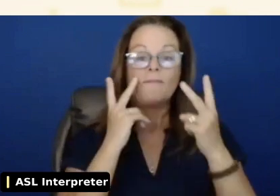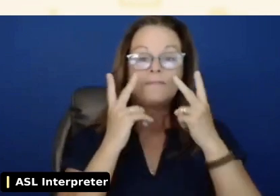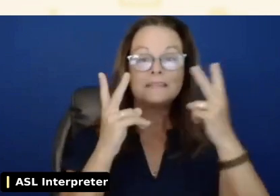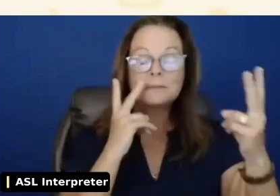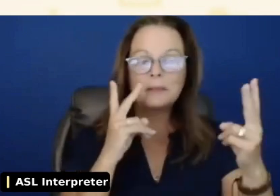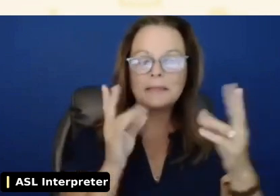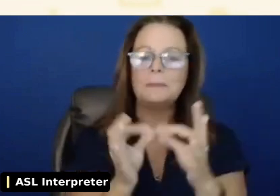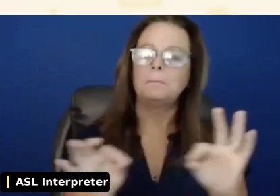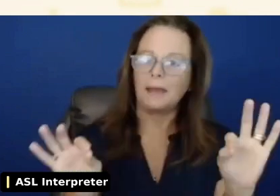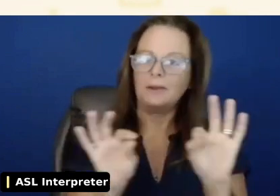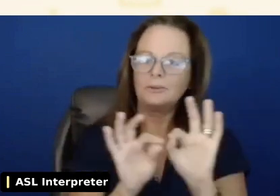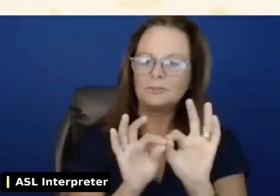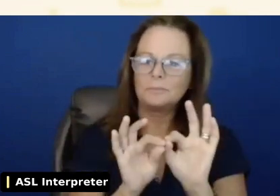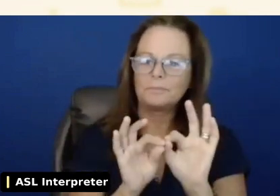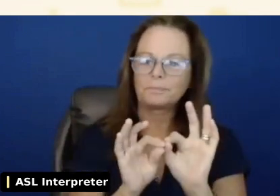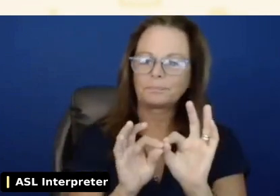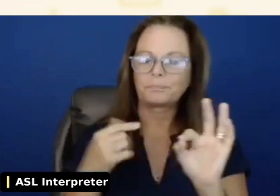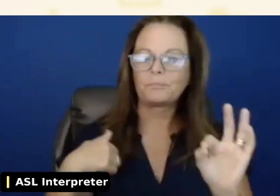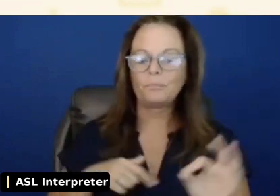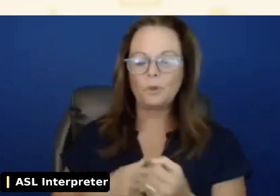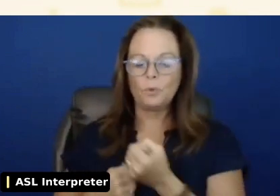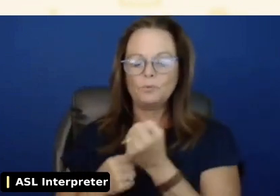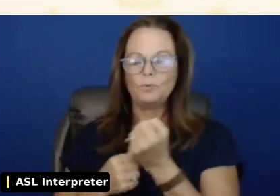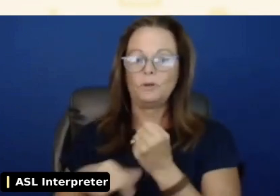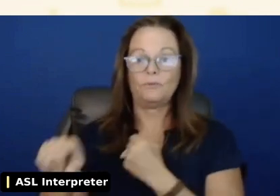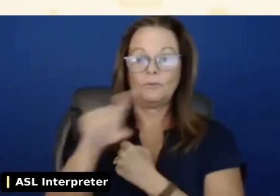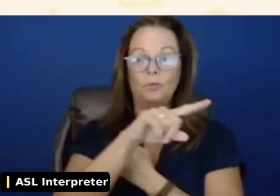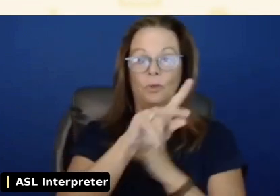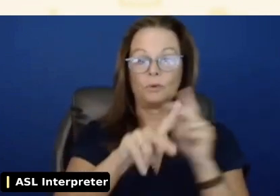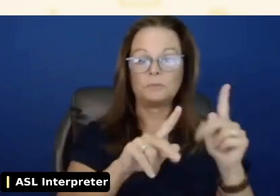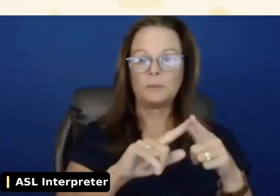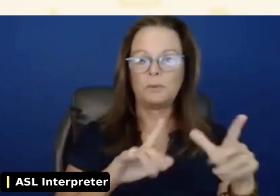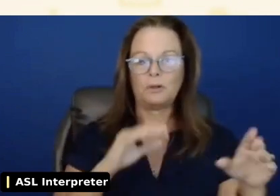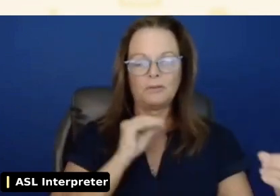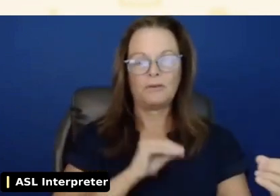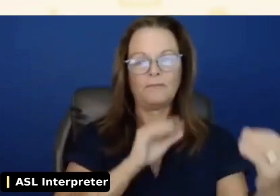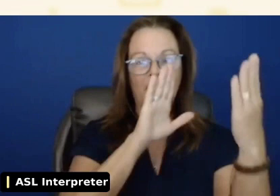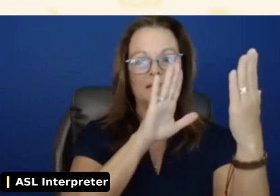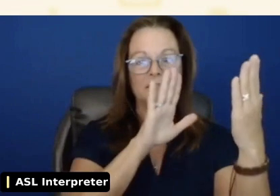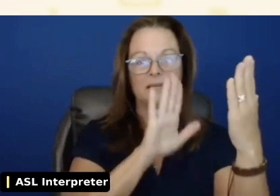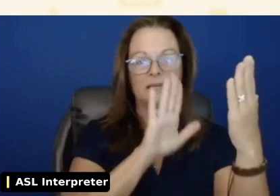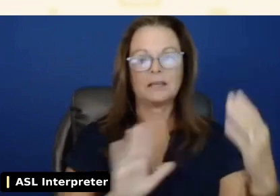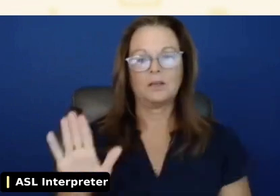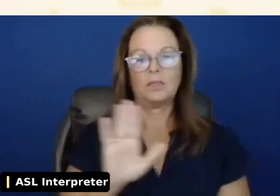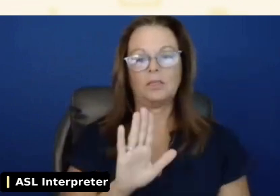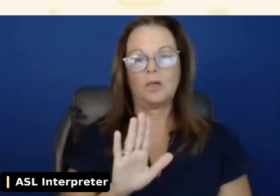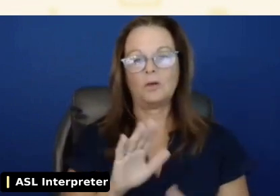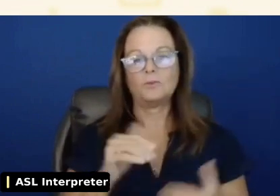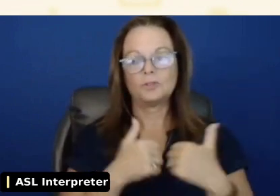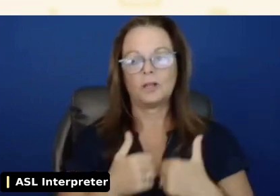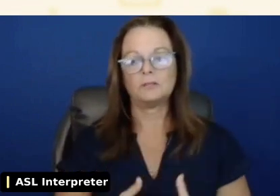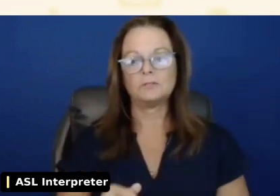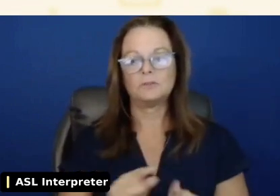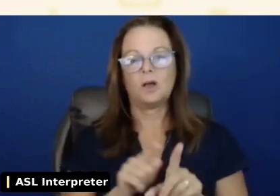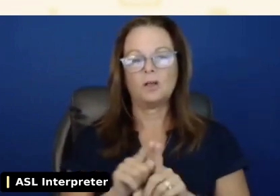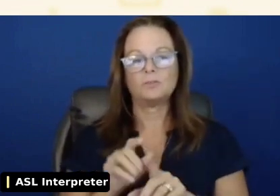for those facing those challenges, and we also want to create awareness